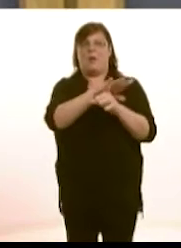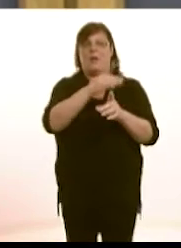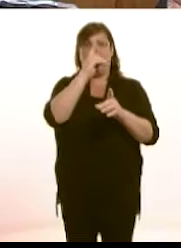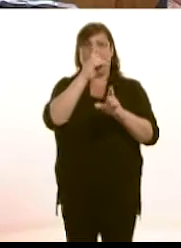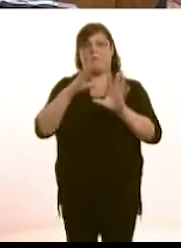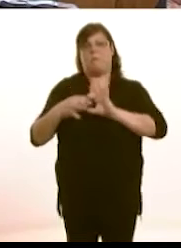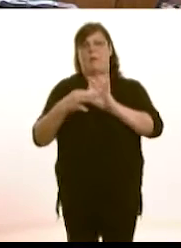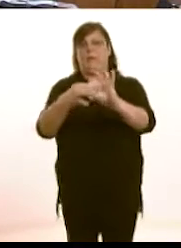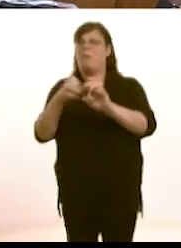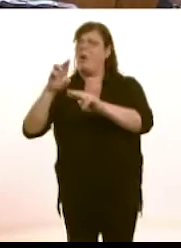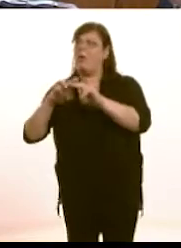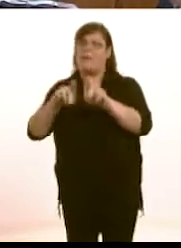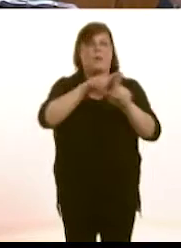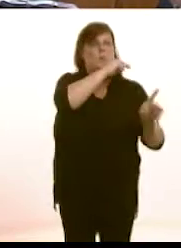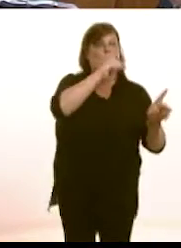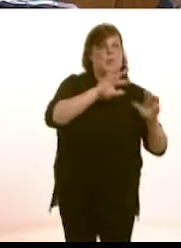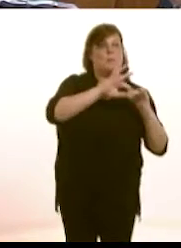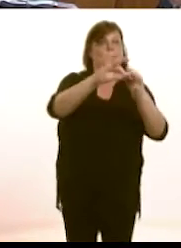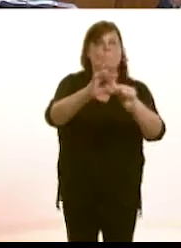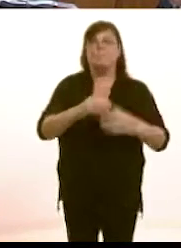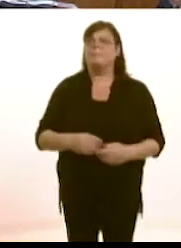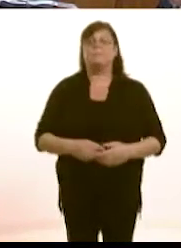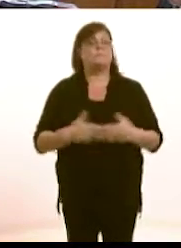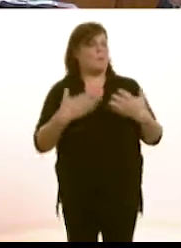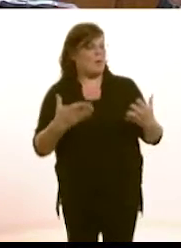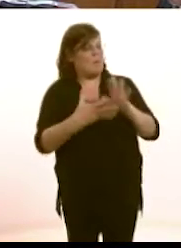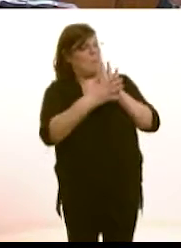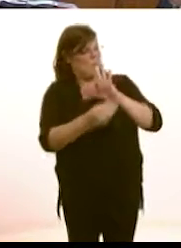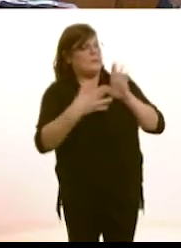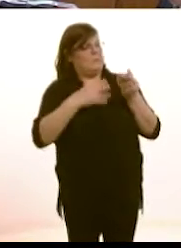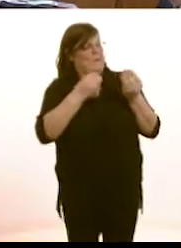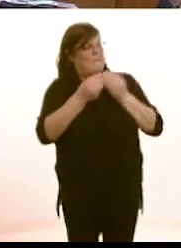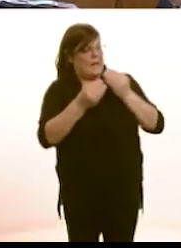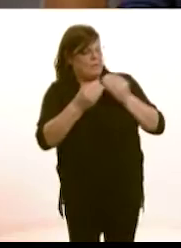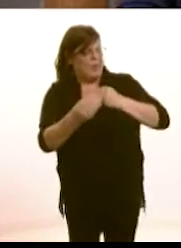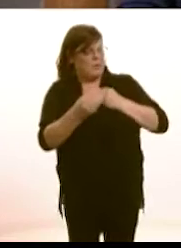Carwyn Jones: Yes, the model has to be flexible to recognise economic reality, not political boundaries.